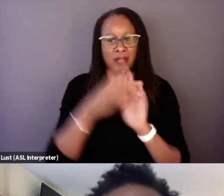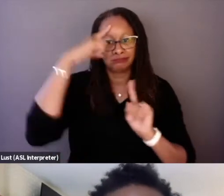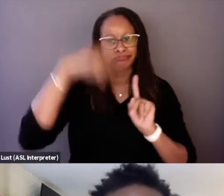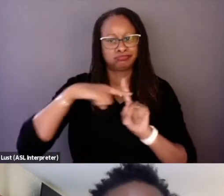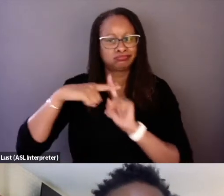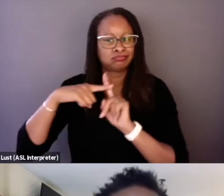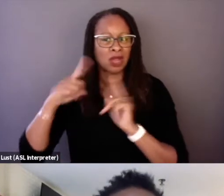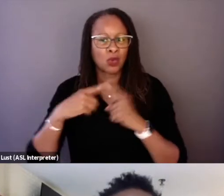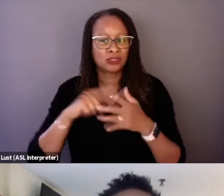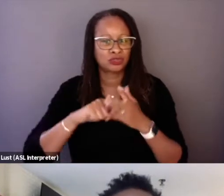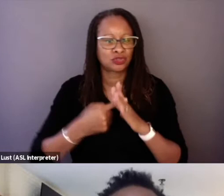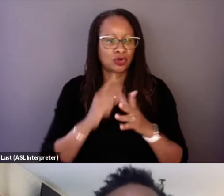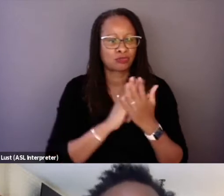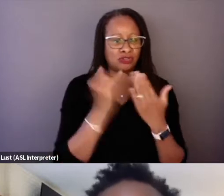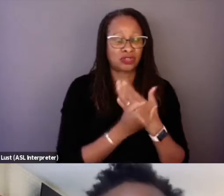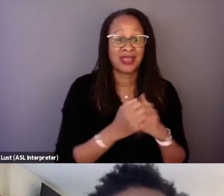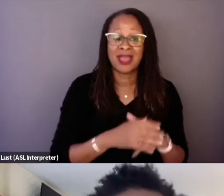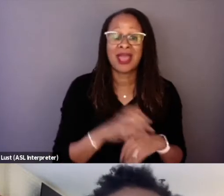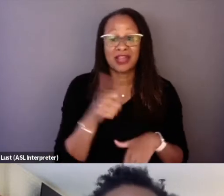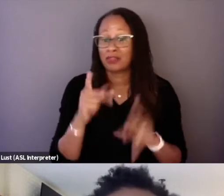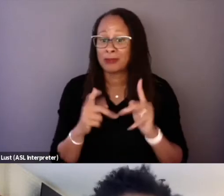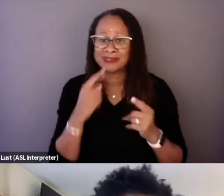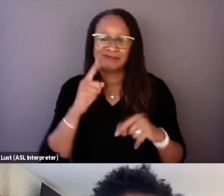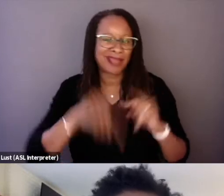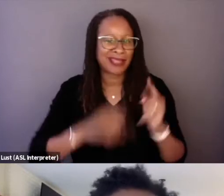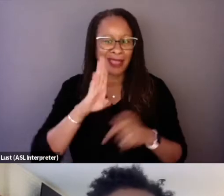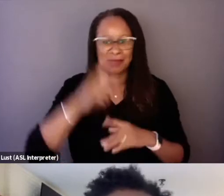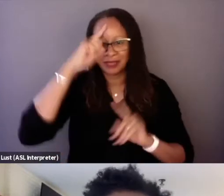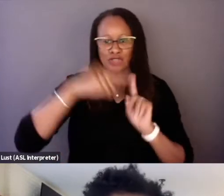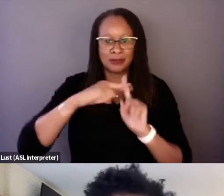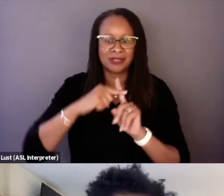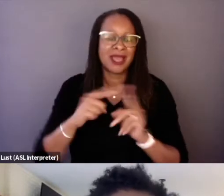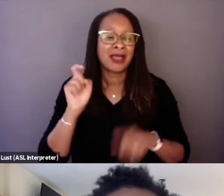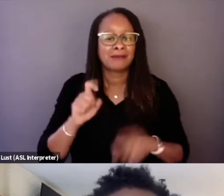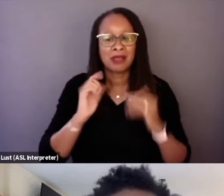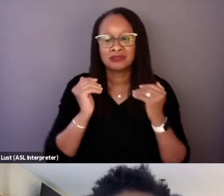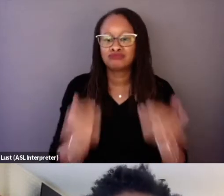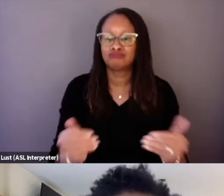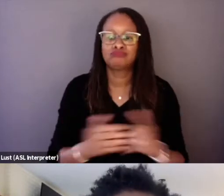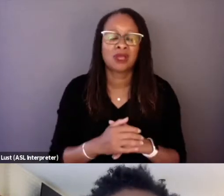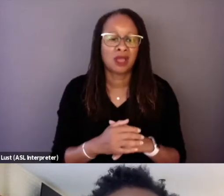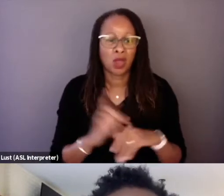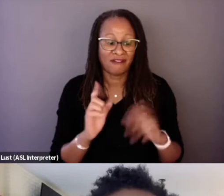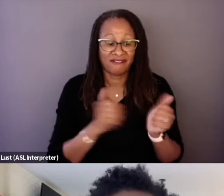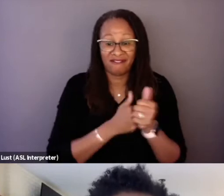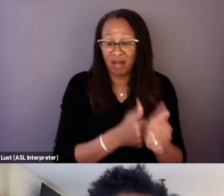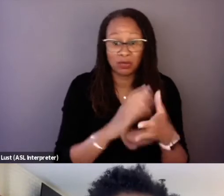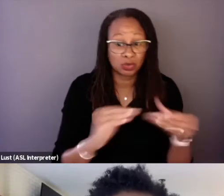and other documentarians say I couldn't be objective, so, you know, I just kind of had to go with where things were taking me,